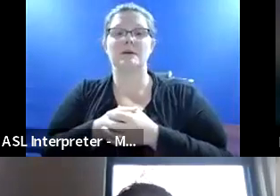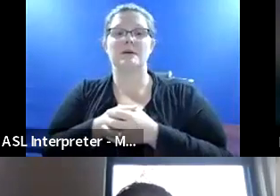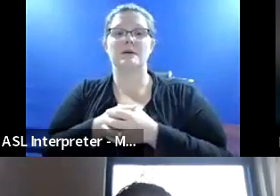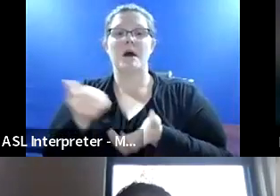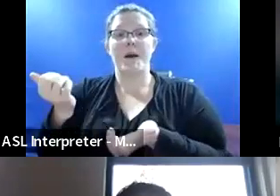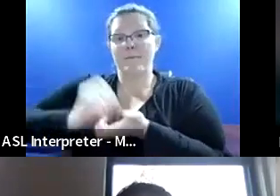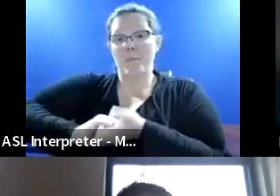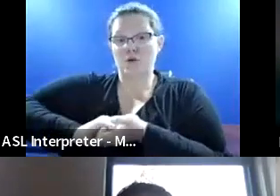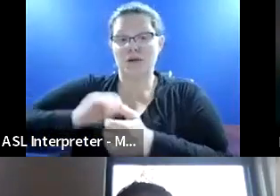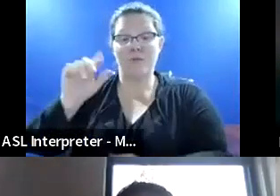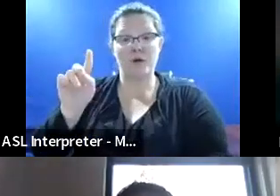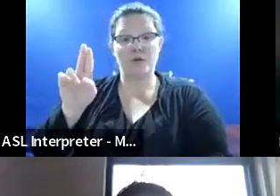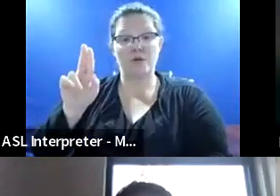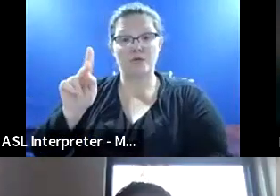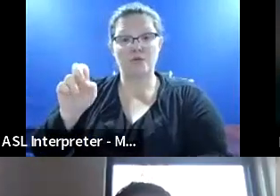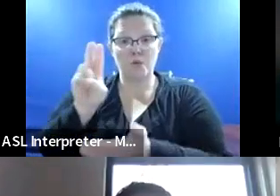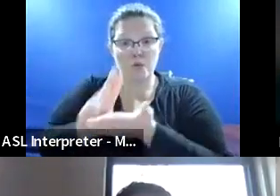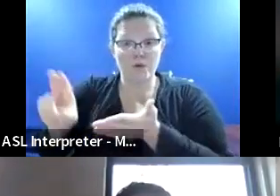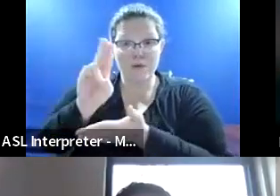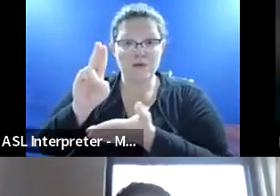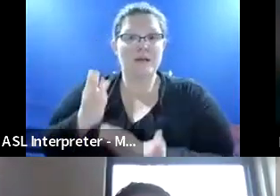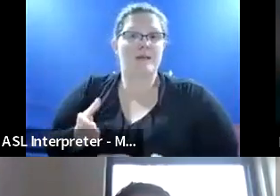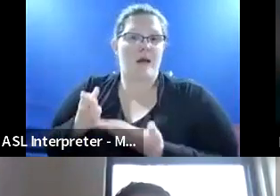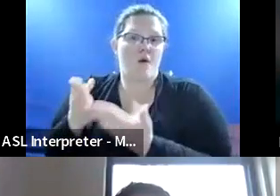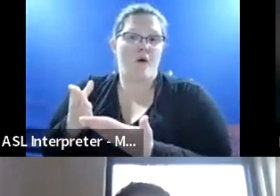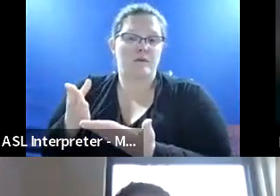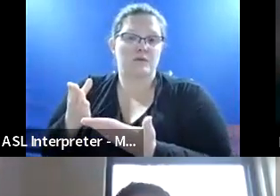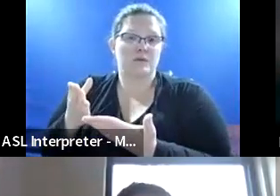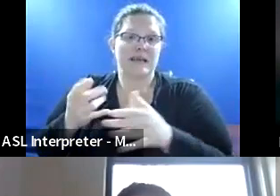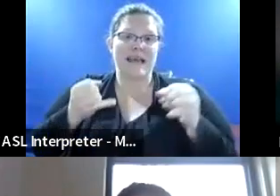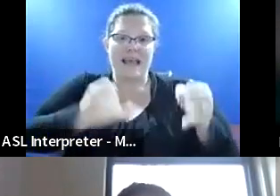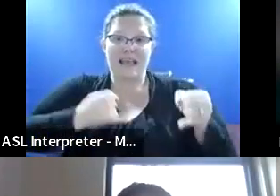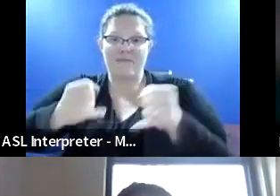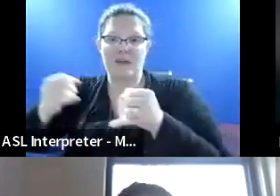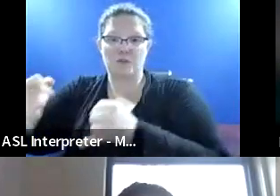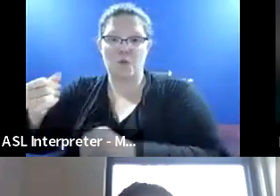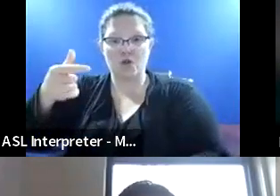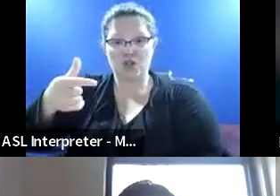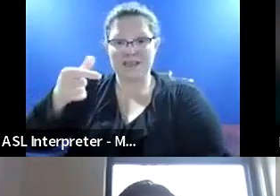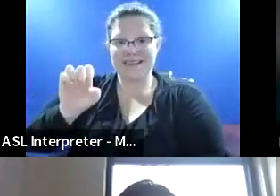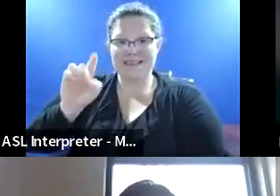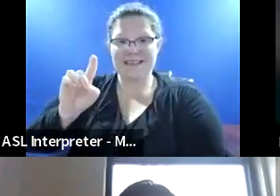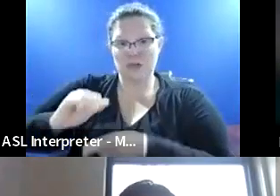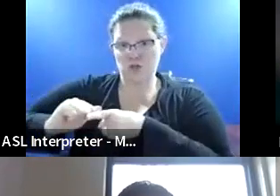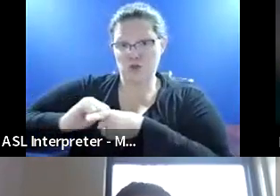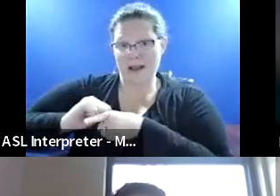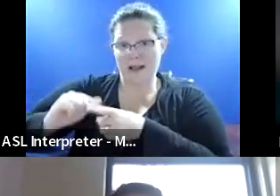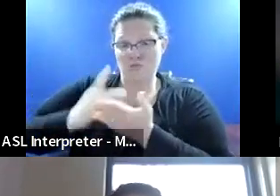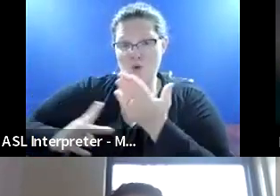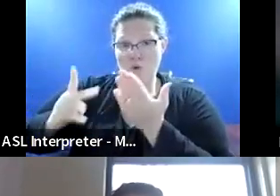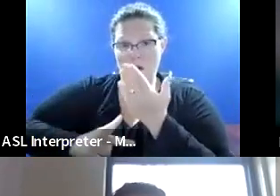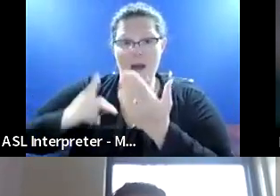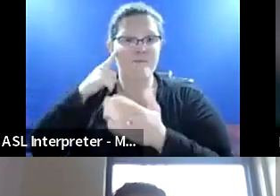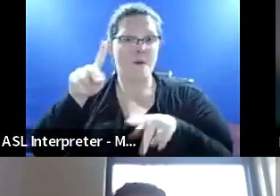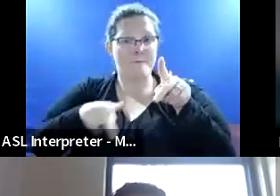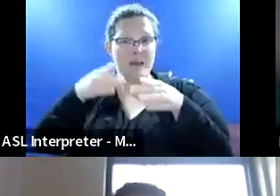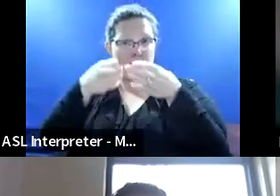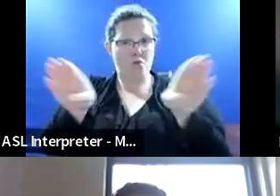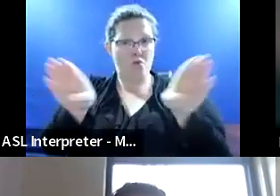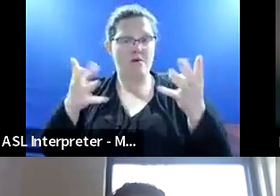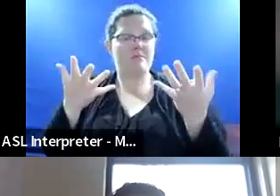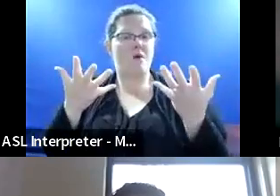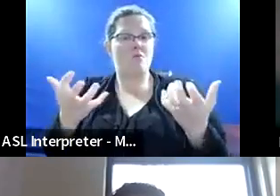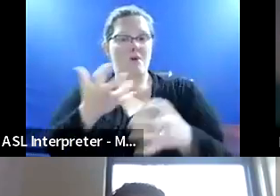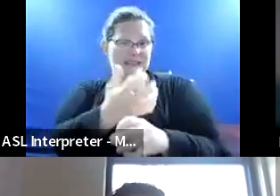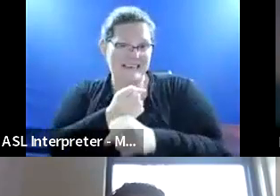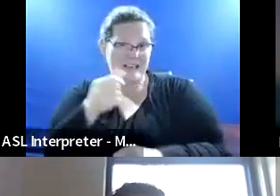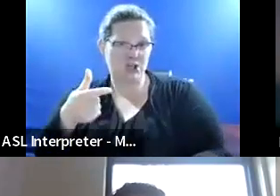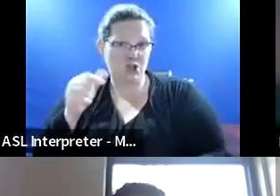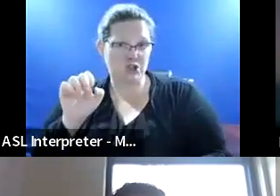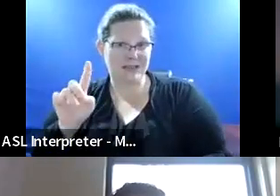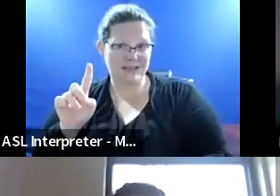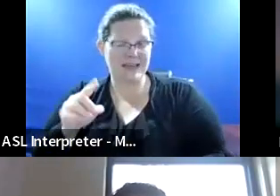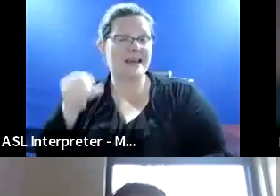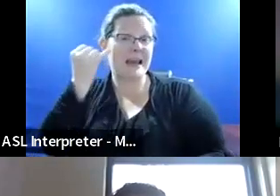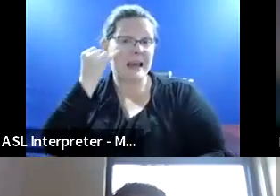WE TOUCH EVERY FACET OF EVERY KIND OF BARRIER YOU CAN IMAGINE, HOUSING, BENEFITS COORDINATION, LINKING THEM TO HOUSING OPPORTUNITIES AS A VERY FEW AND FAR IN BETWEEN THAT THEY ARE, WE'RE LINKING THEM TO MENTAL HEALTH SERVICES AND SUBSTANCE ABUSE RESOURCES.